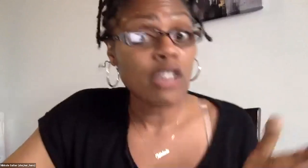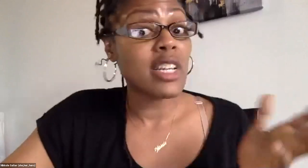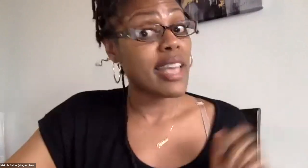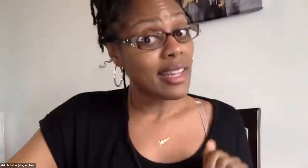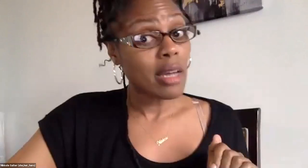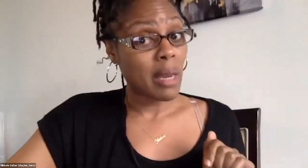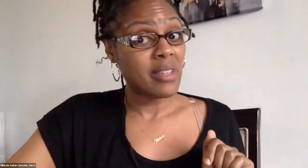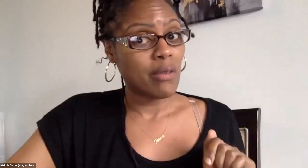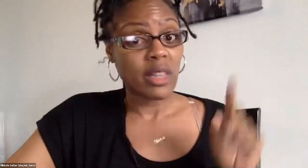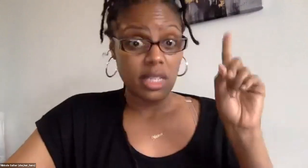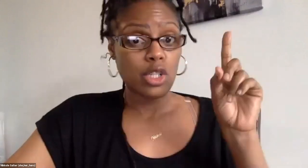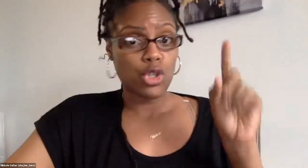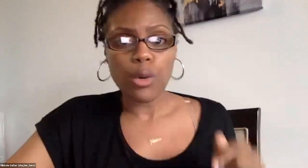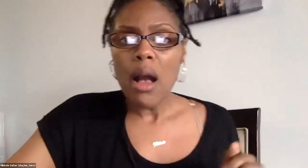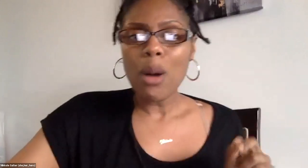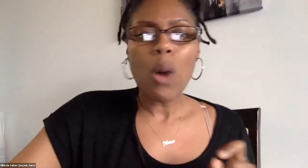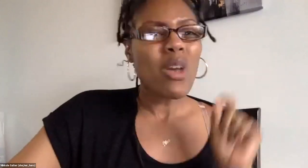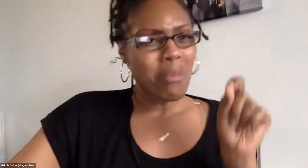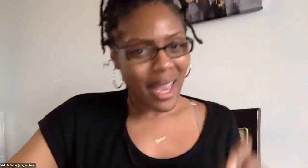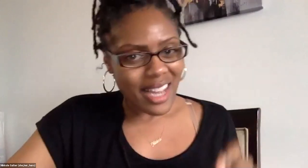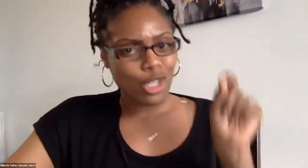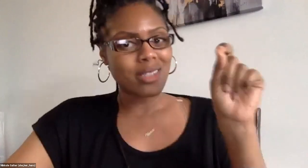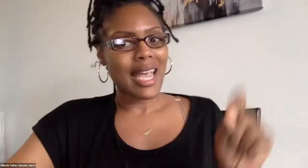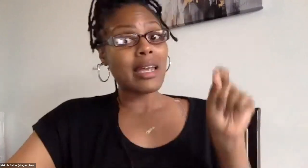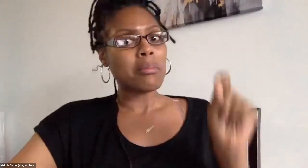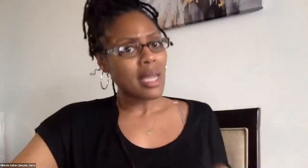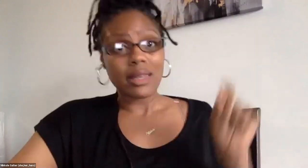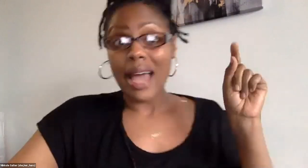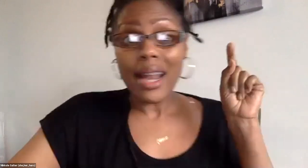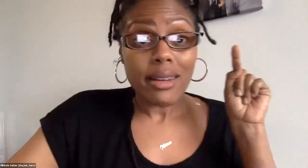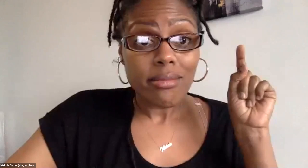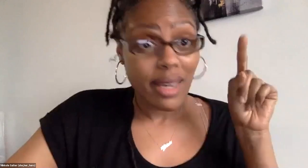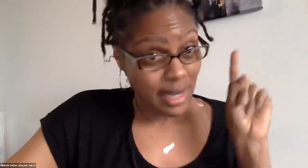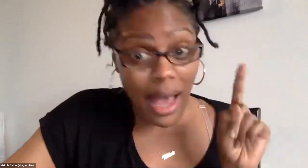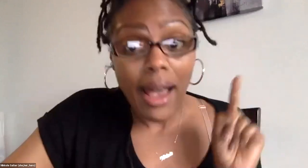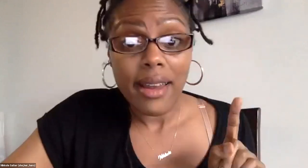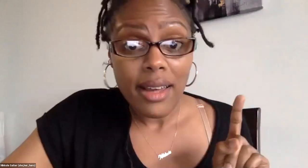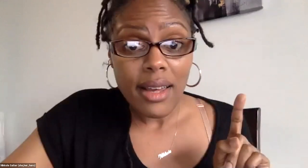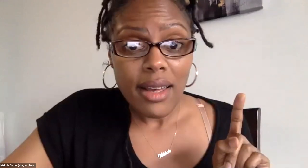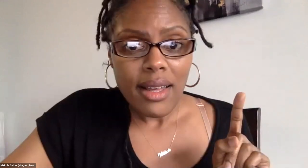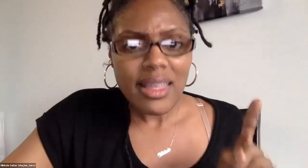Our genitalia may be different, this is true, but what we've made genitalia mean, that is a lie.